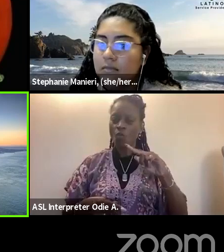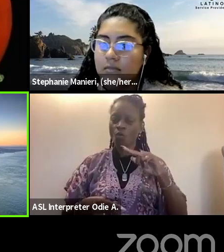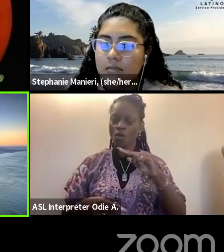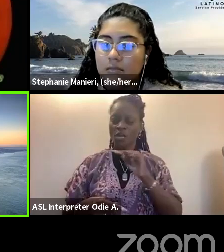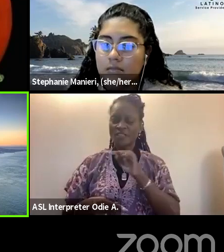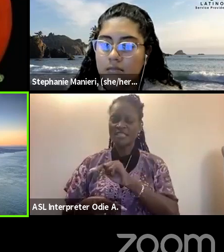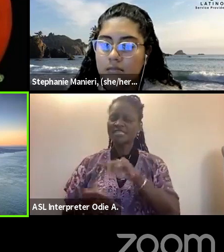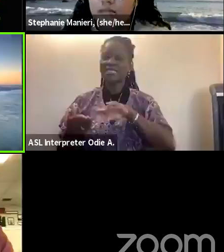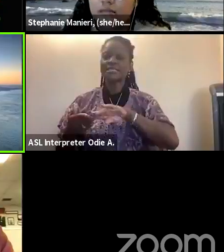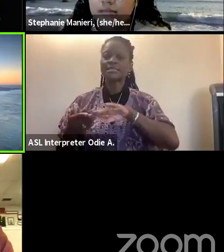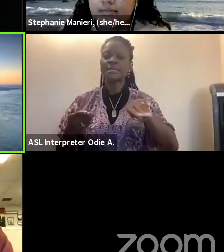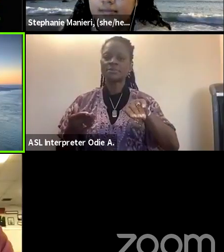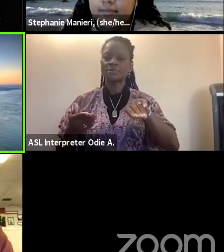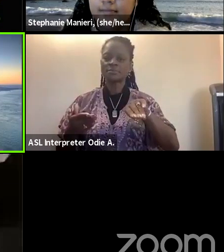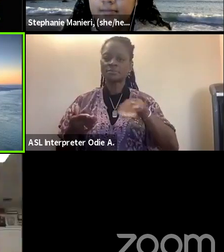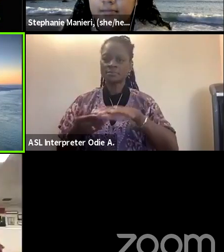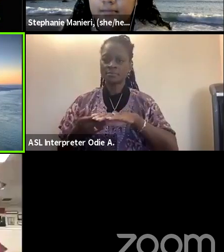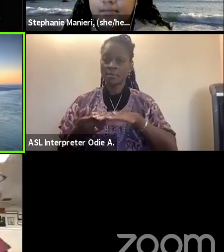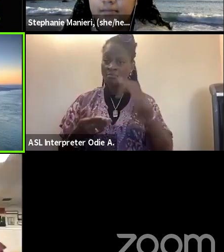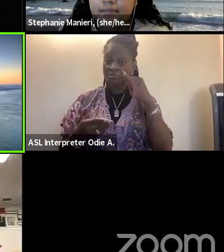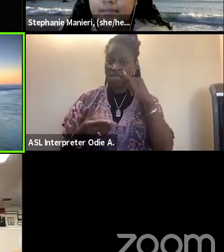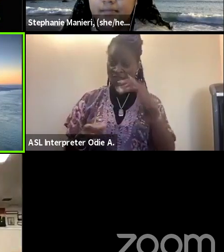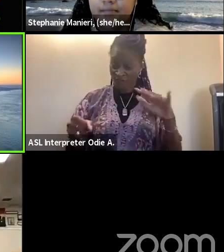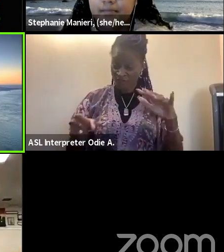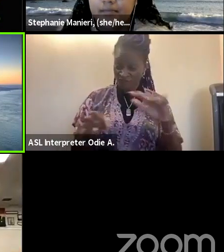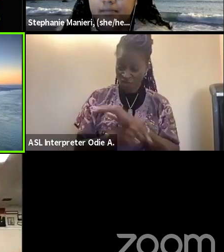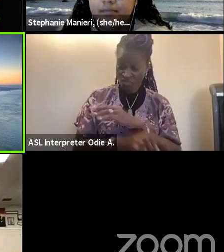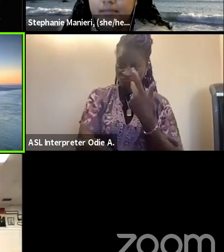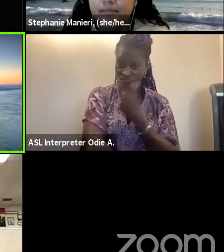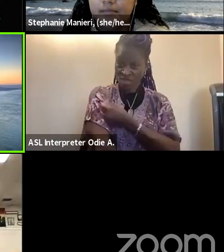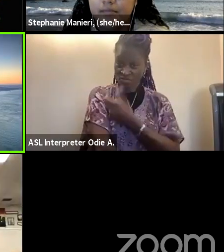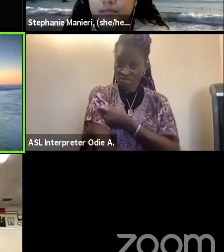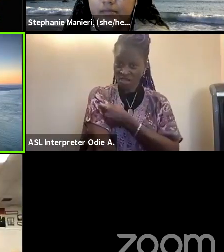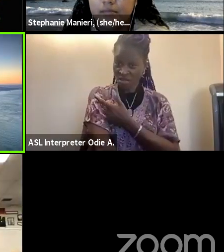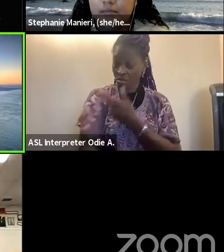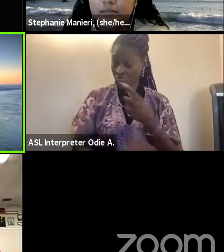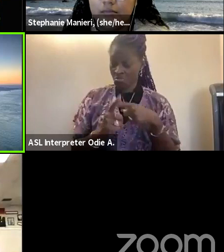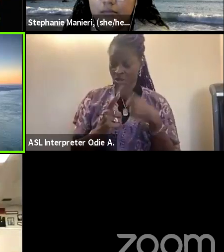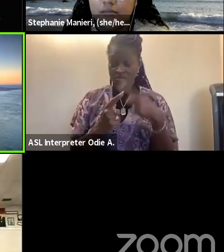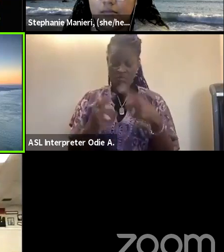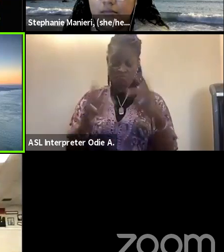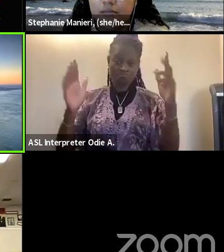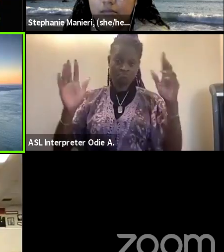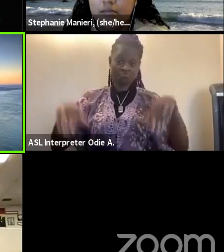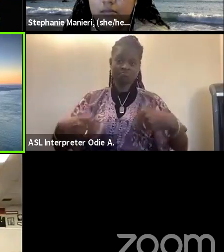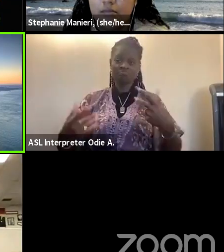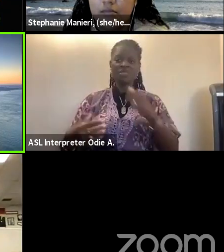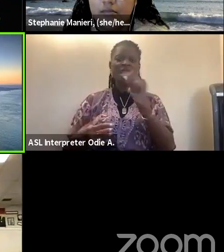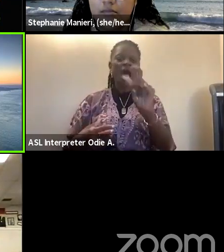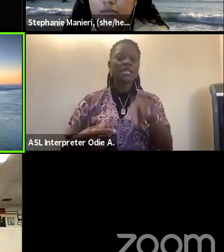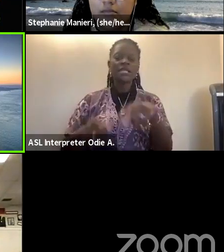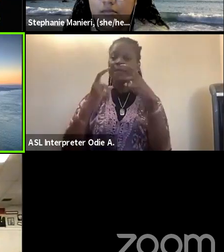And if everyone is proven as fully vaccinated, then they cannot have the indoor masking as a requirement.